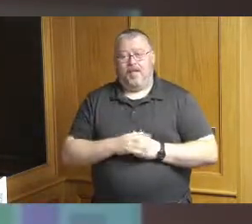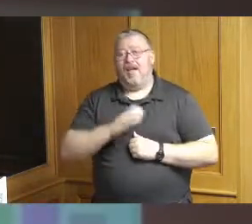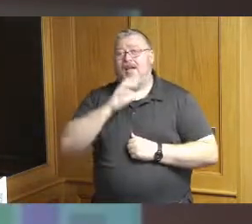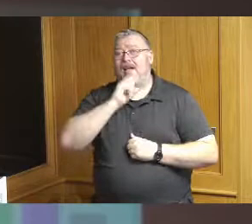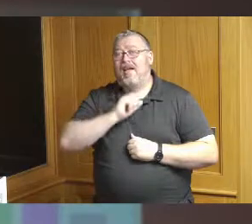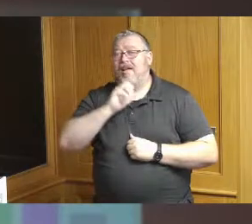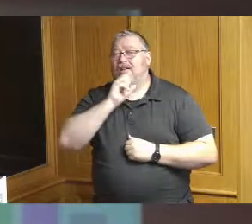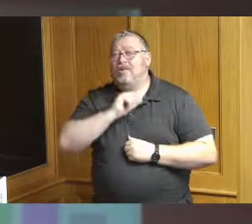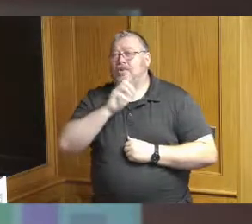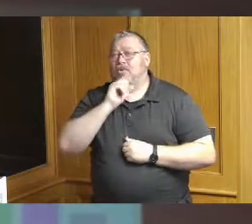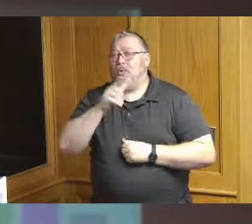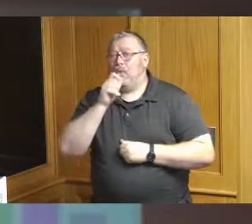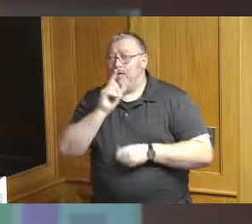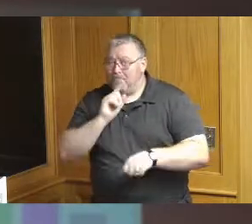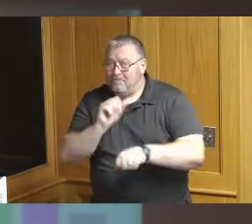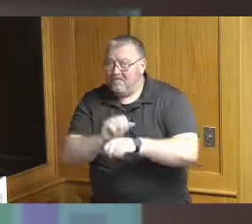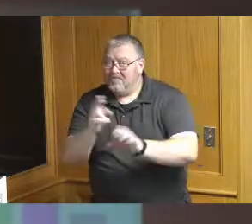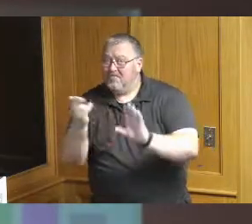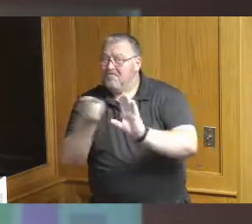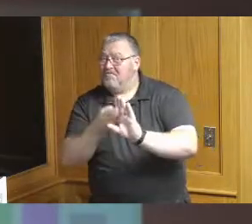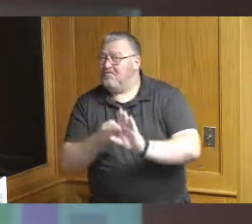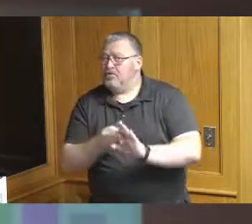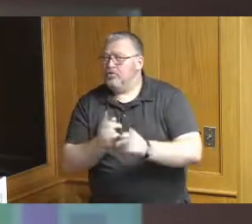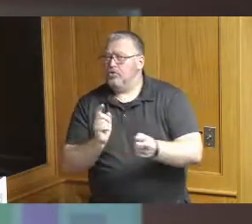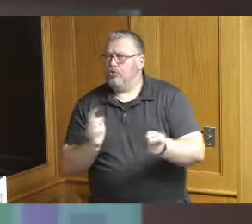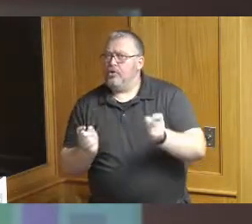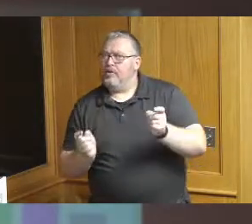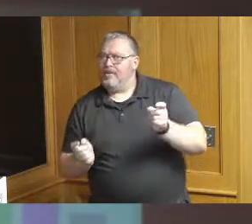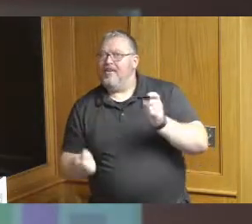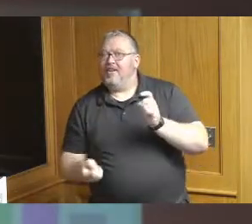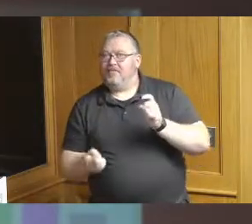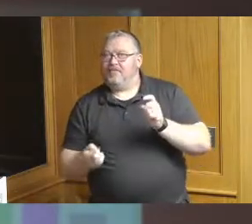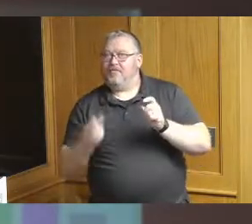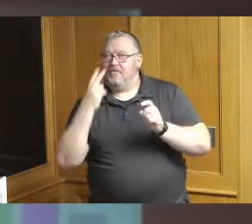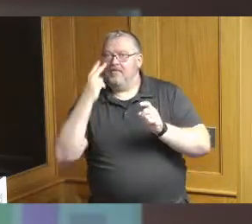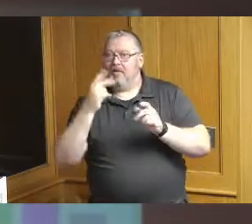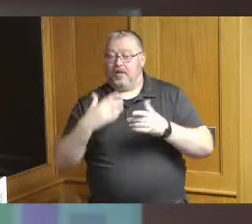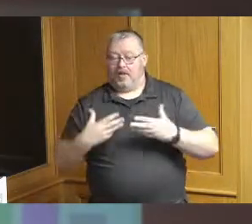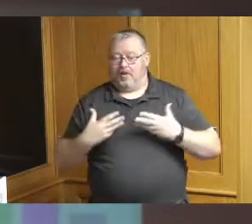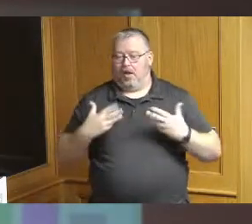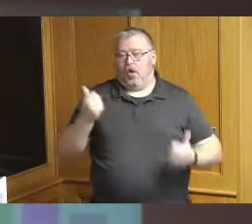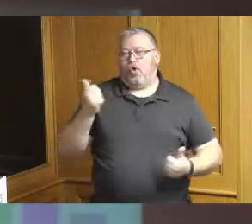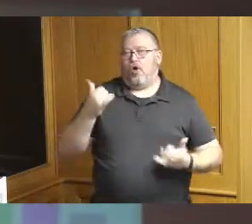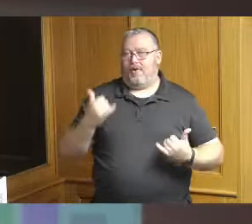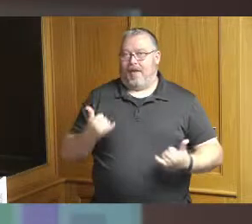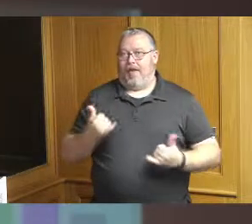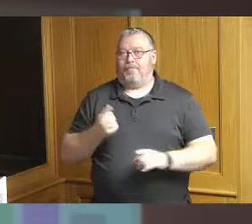for those in the hospital are decreasing so we're seeing younger folks in the hospital